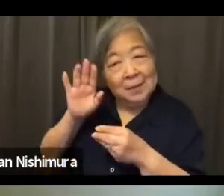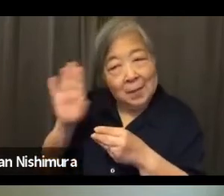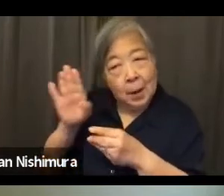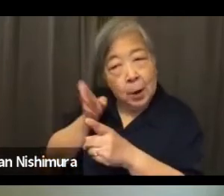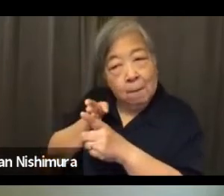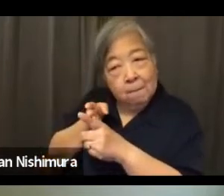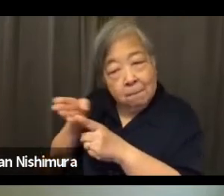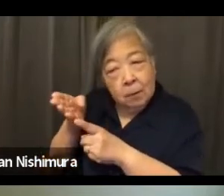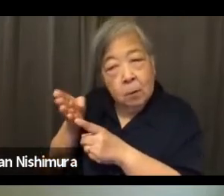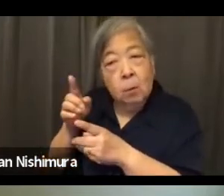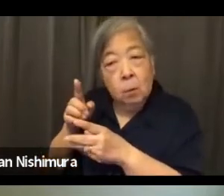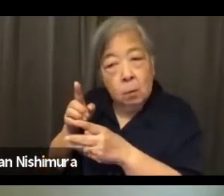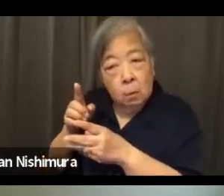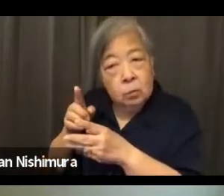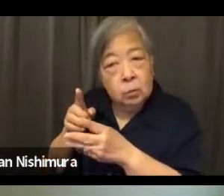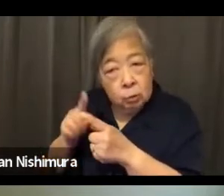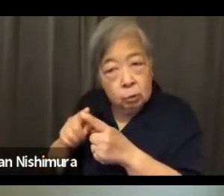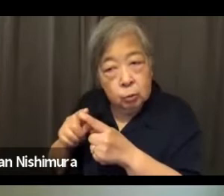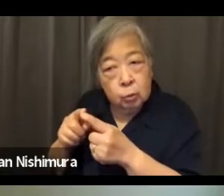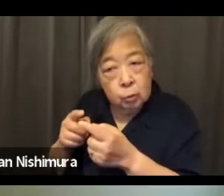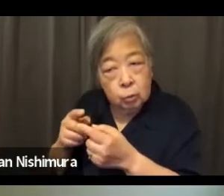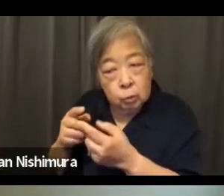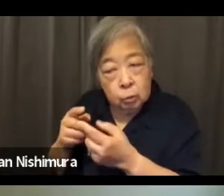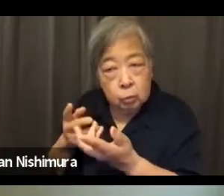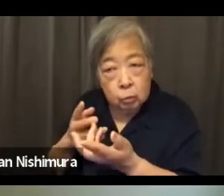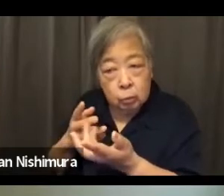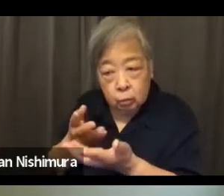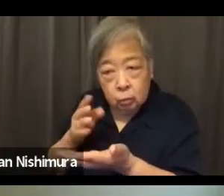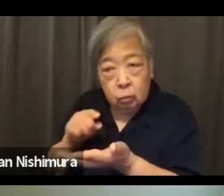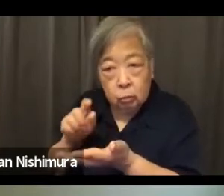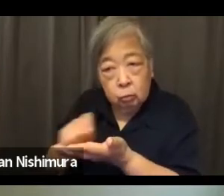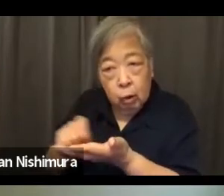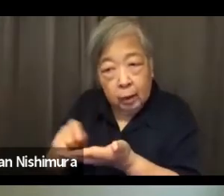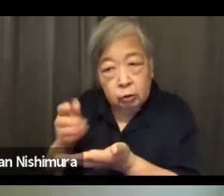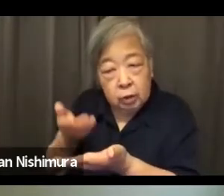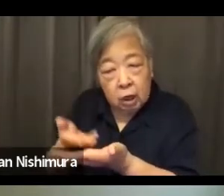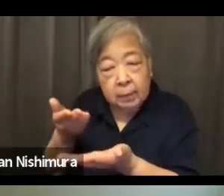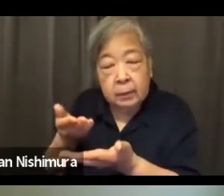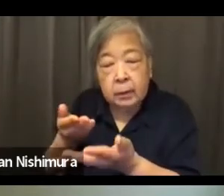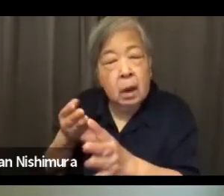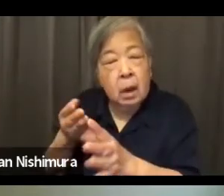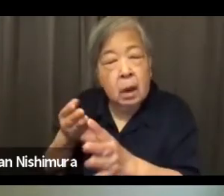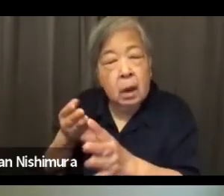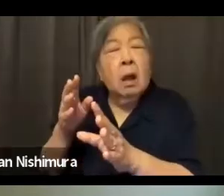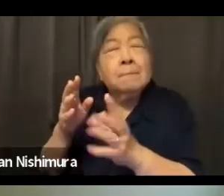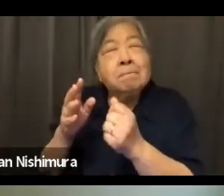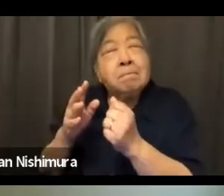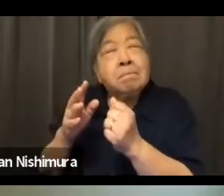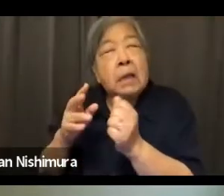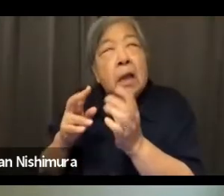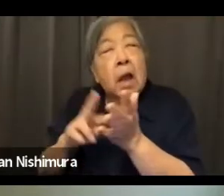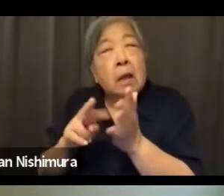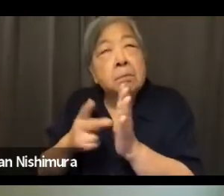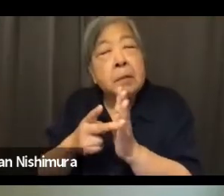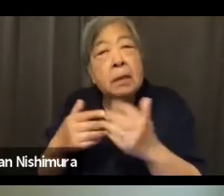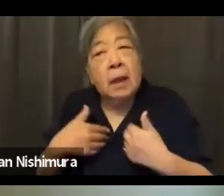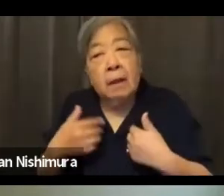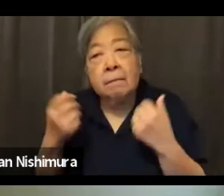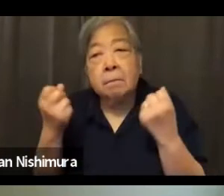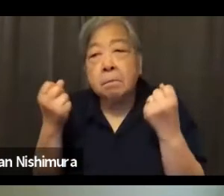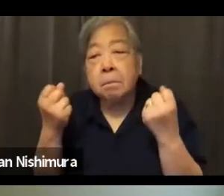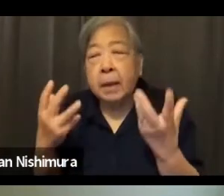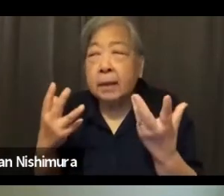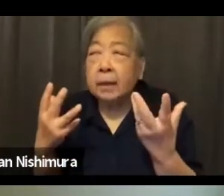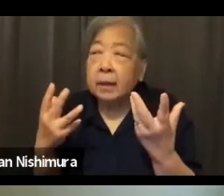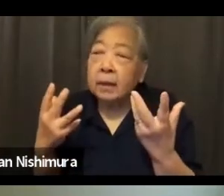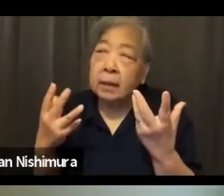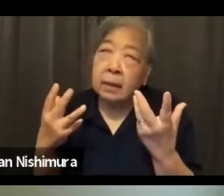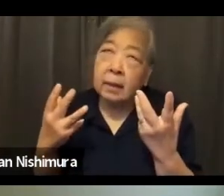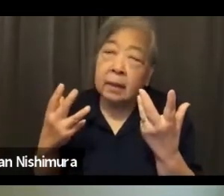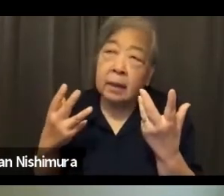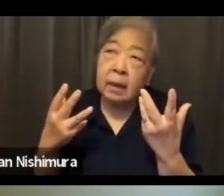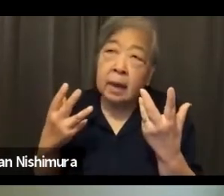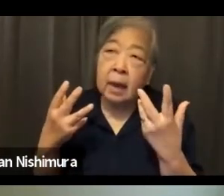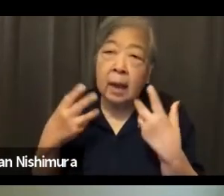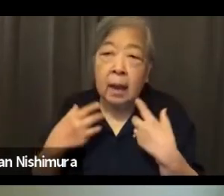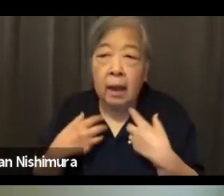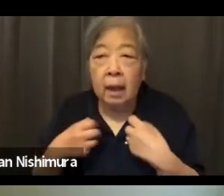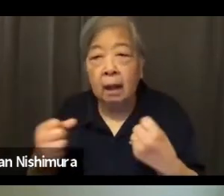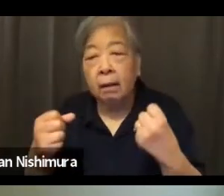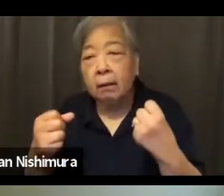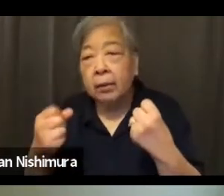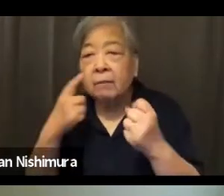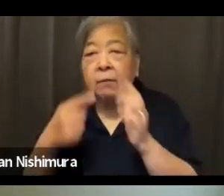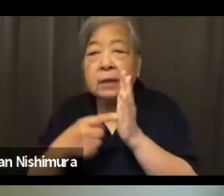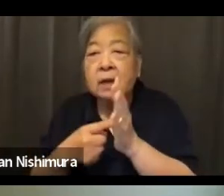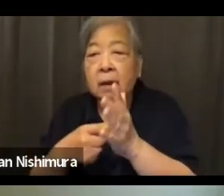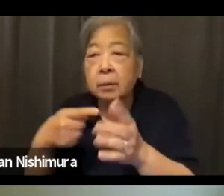What I mean by that is, there are a lot of health and wellness sort of acupuncturists